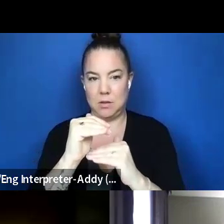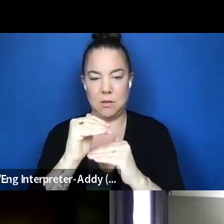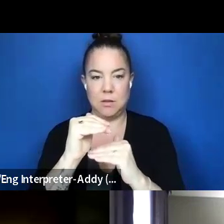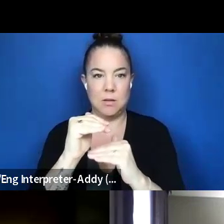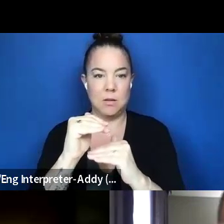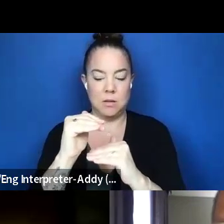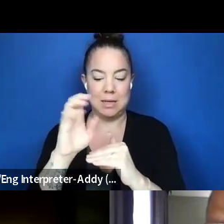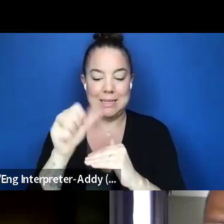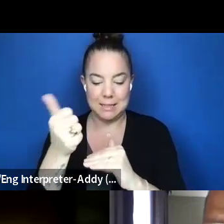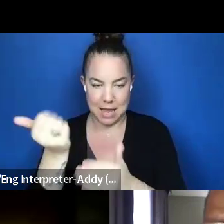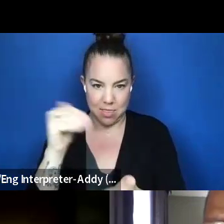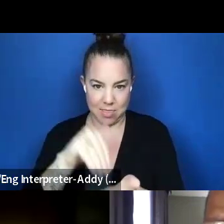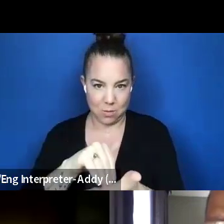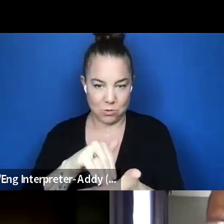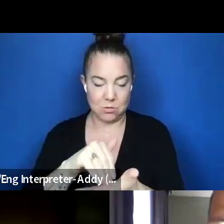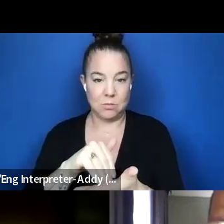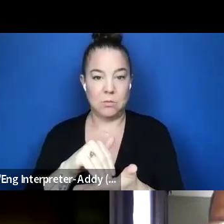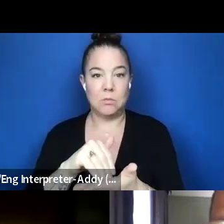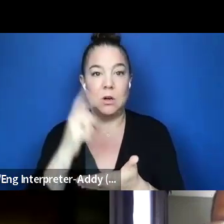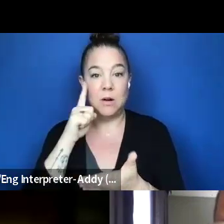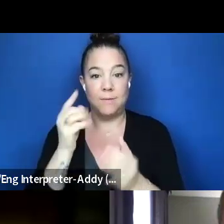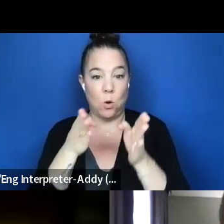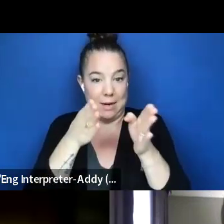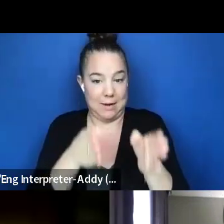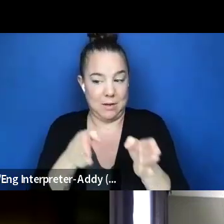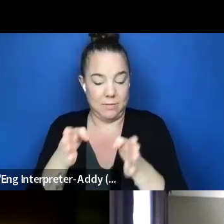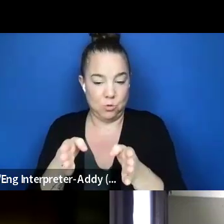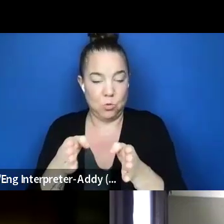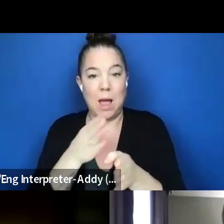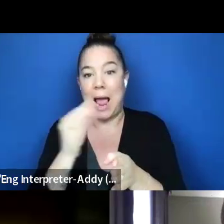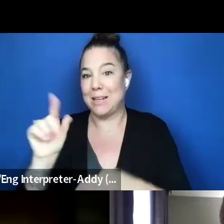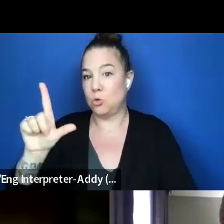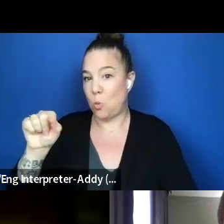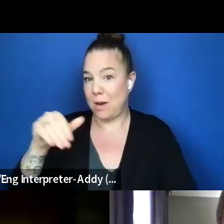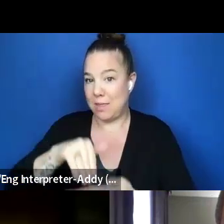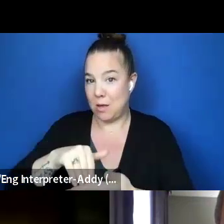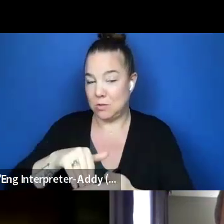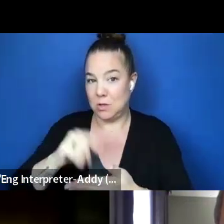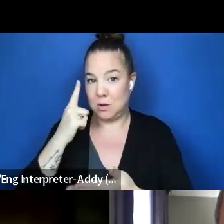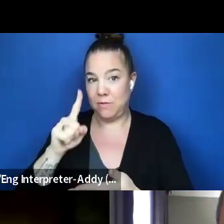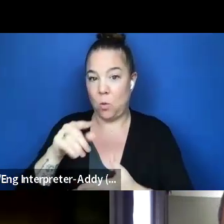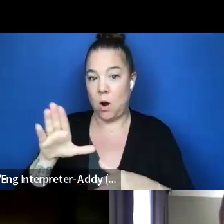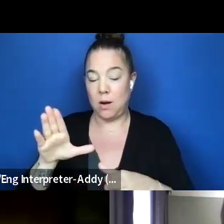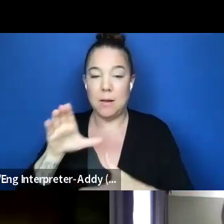Adeleigh Belyeu: 10,000 for Adeleigh Belyeu: individuals Adeleigh Belyeu: and 20,000 for married couples.